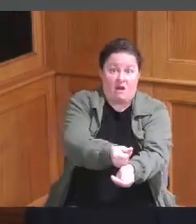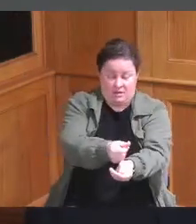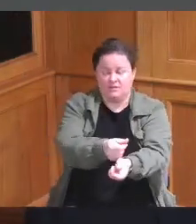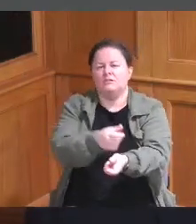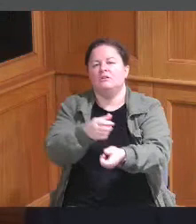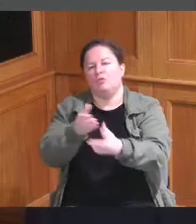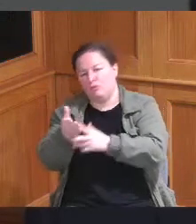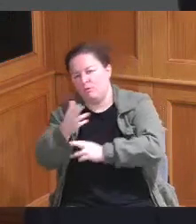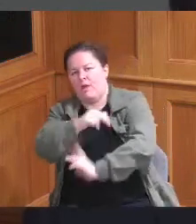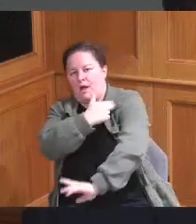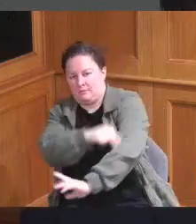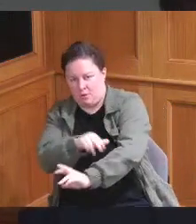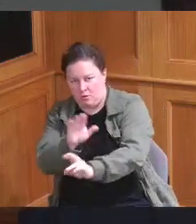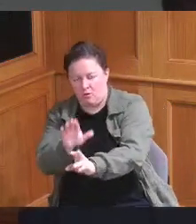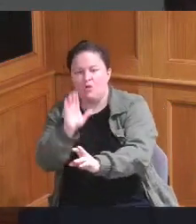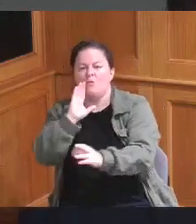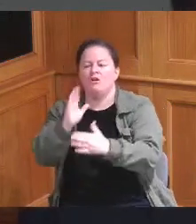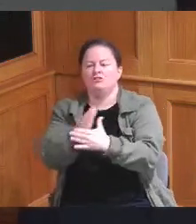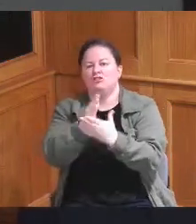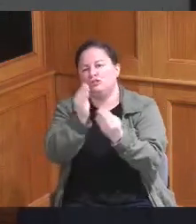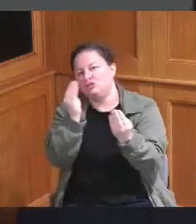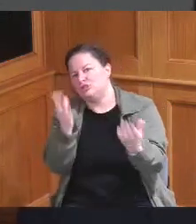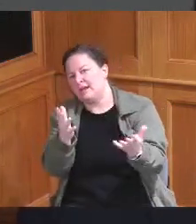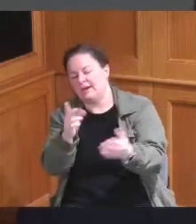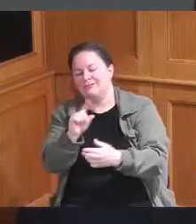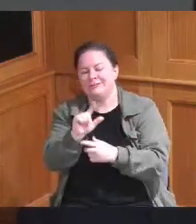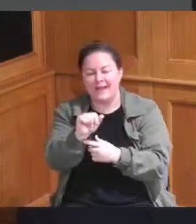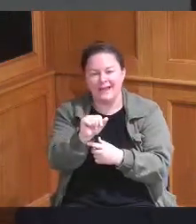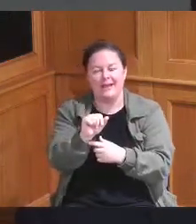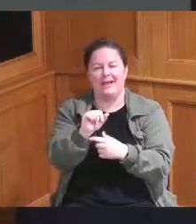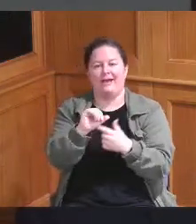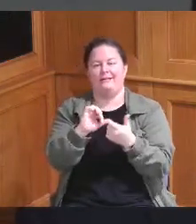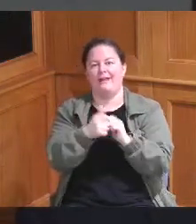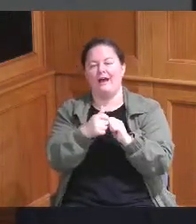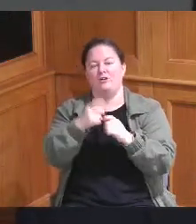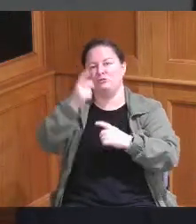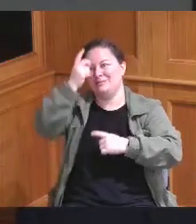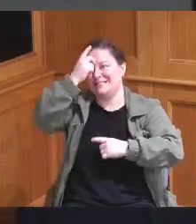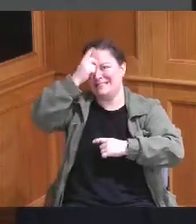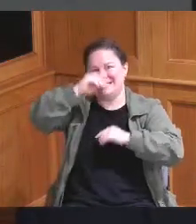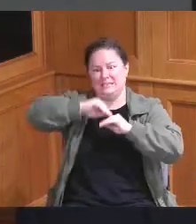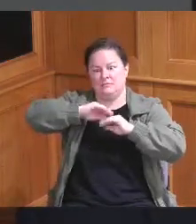and share data related to disease outbreaks in the community so it's it's an information an I.T